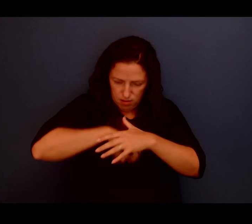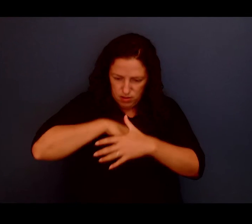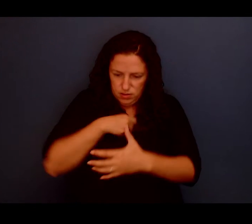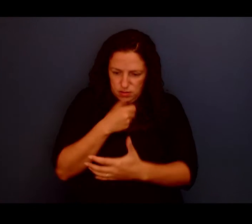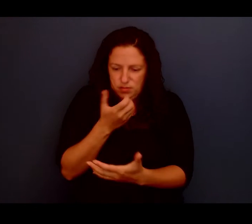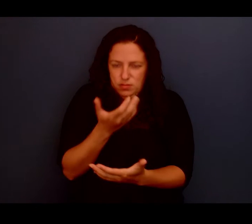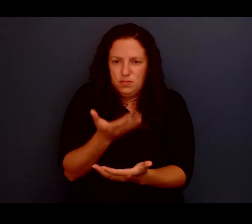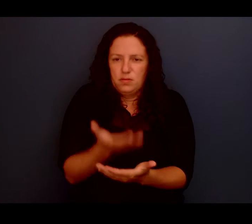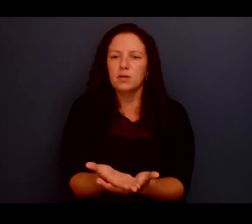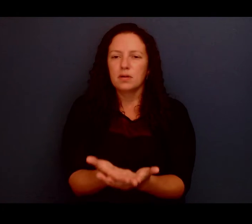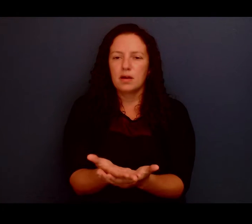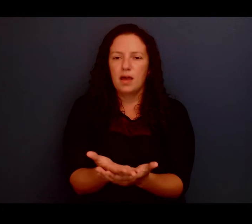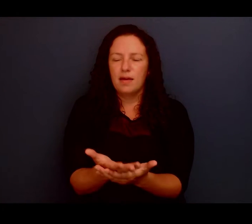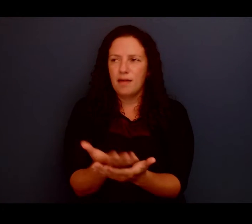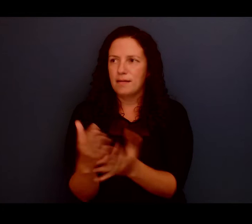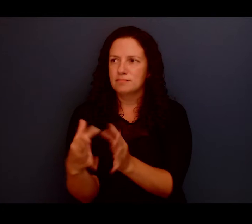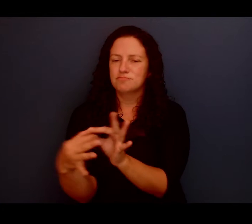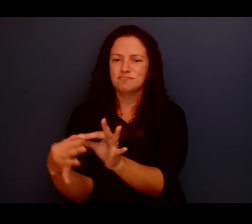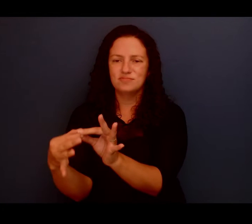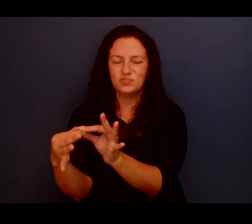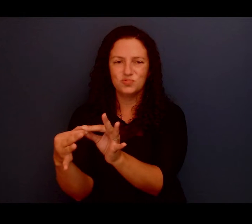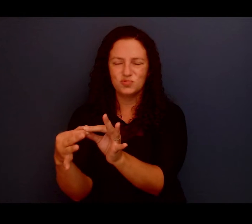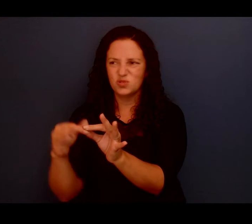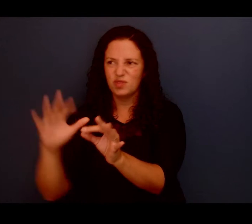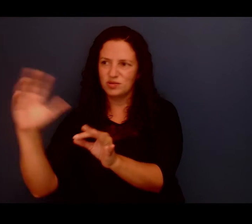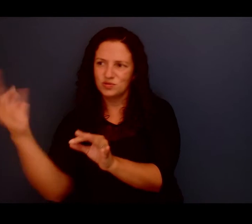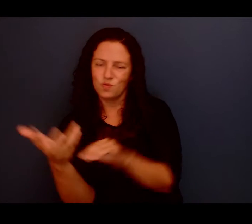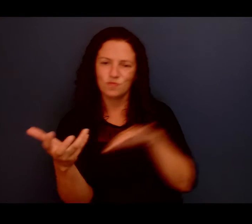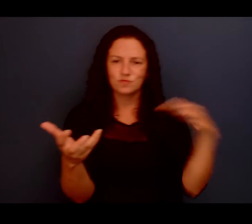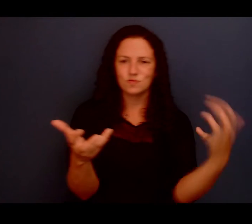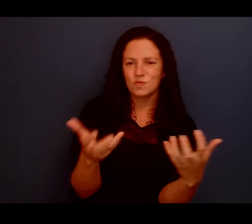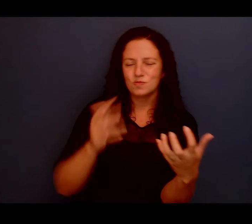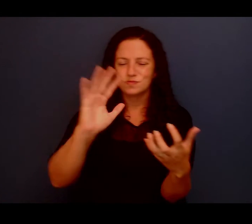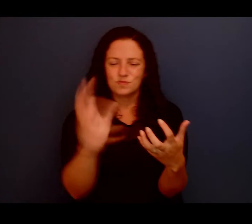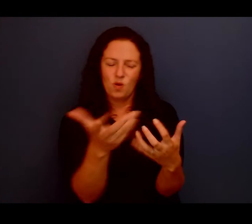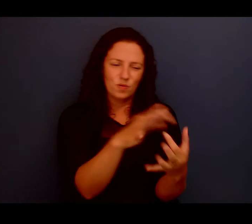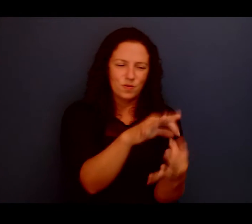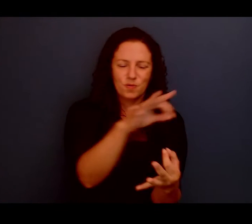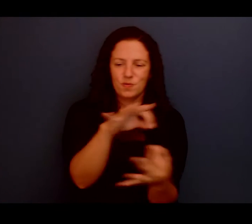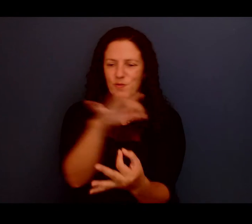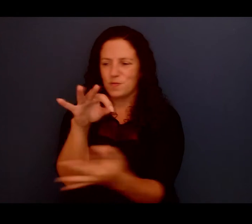to everyone. The soul of everyone she says is inside of each of our souls.